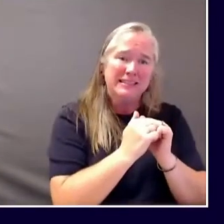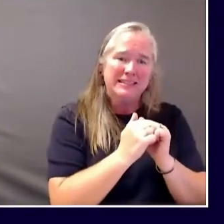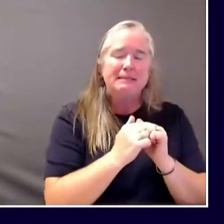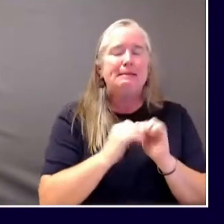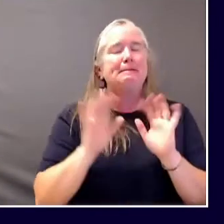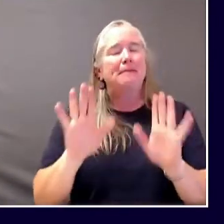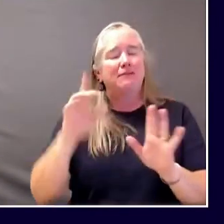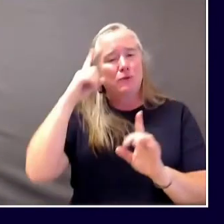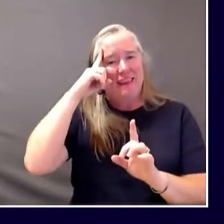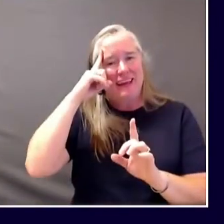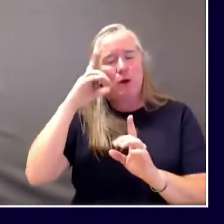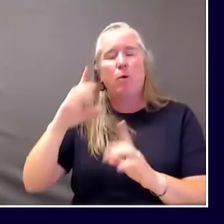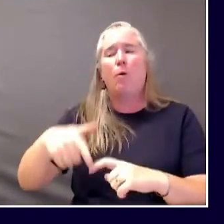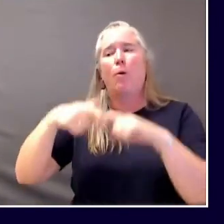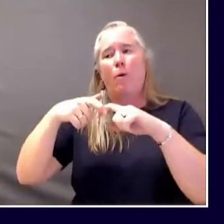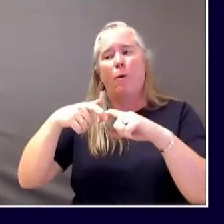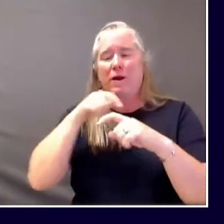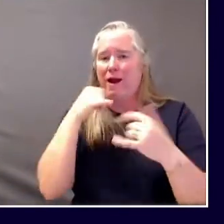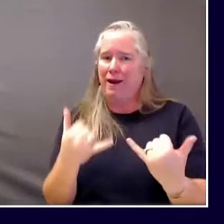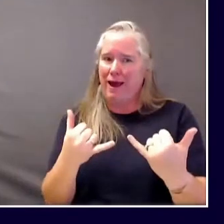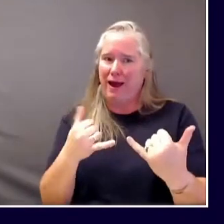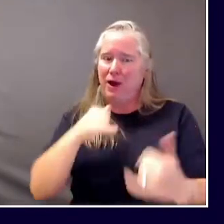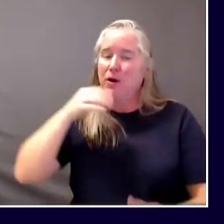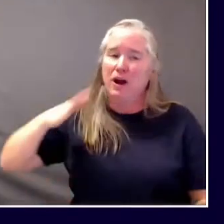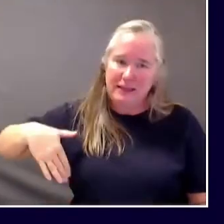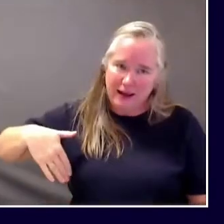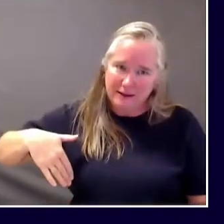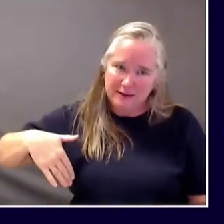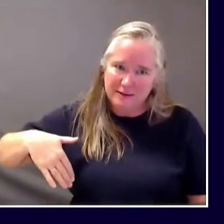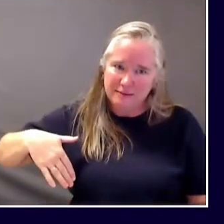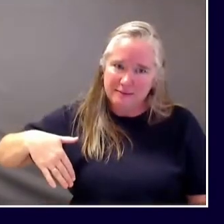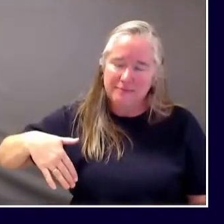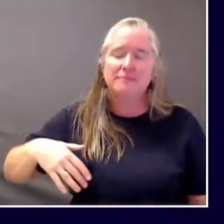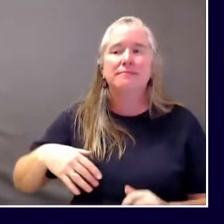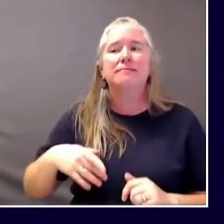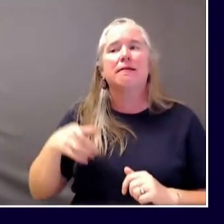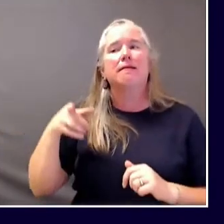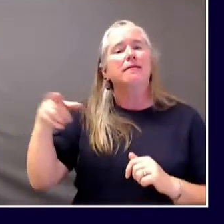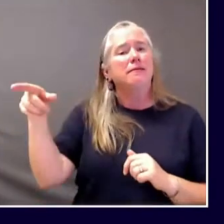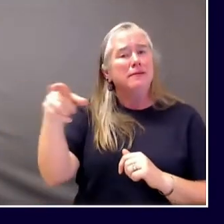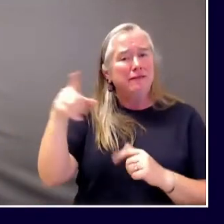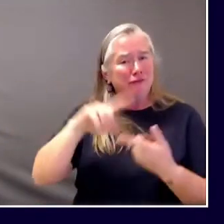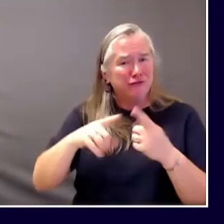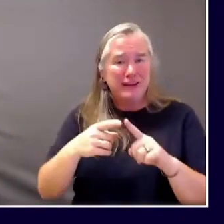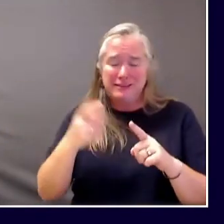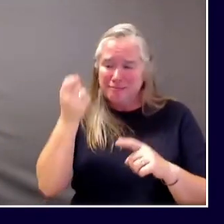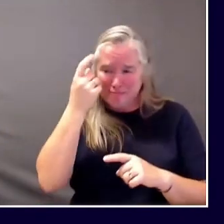yet not now not yet and they